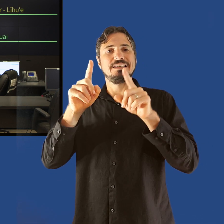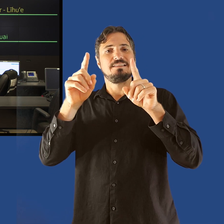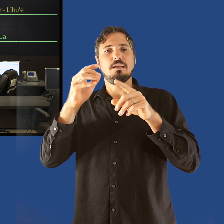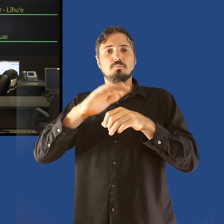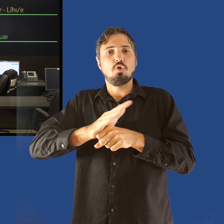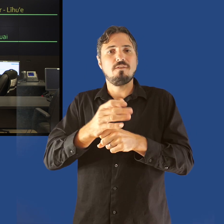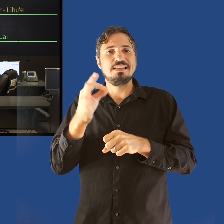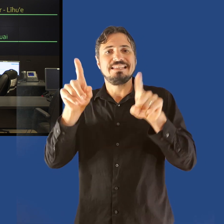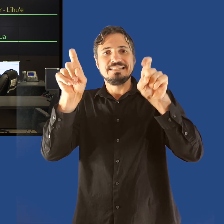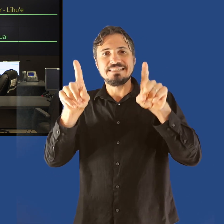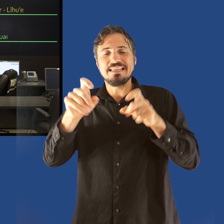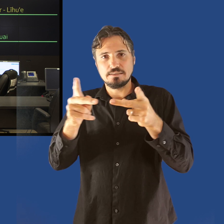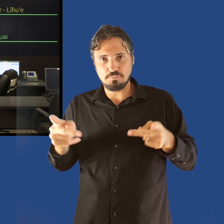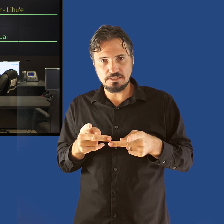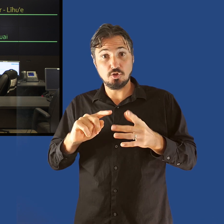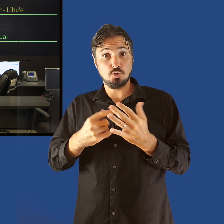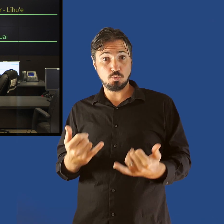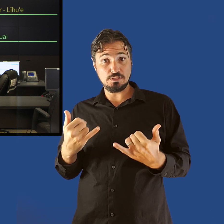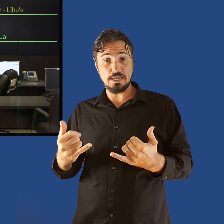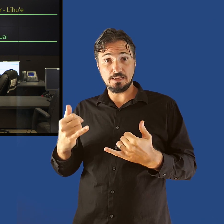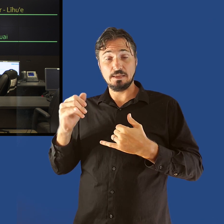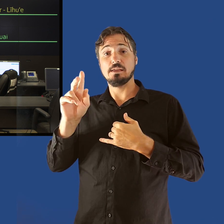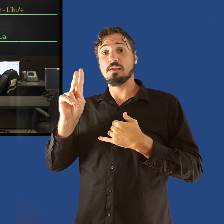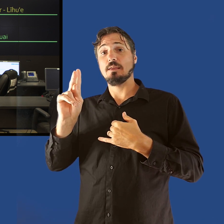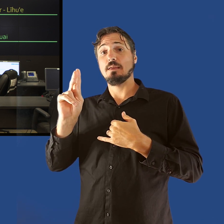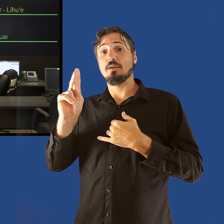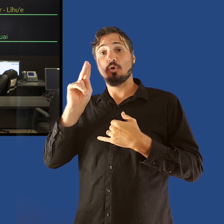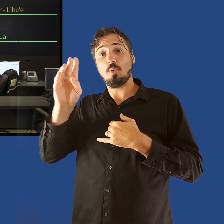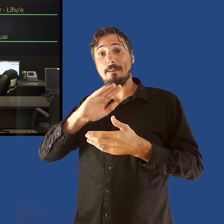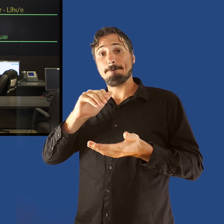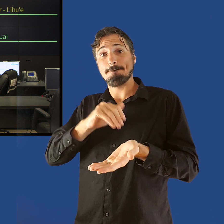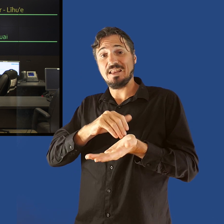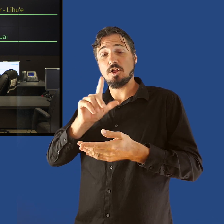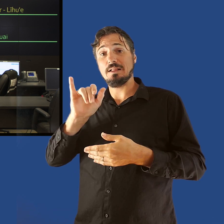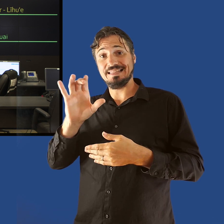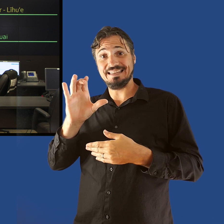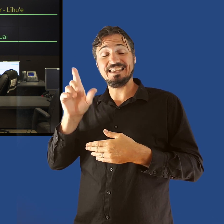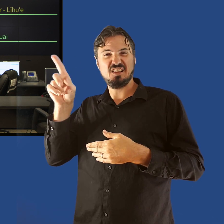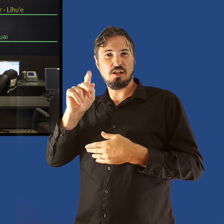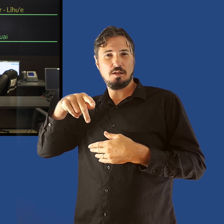Starting today, Kaua‘i Medical Clinic in Kapa‘a will offer specimen collection Monday through Friday, 10 a.m. to 2 p.m.